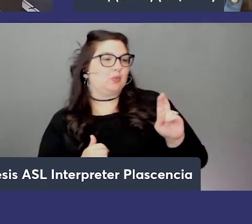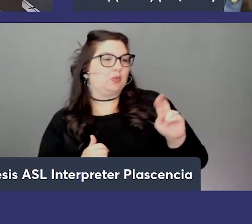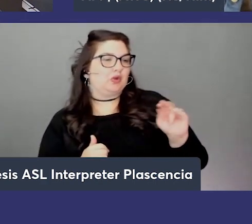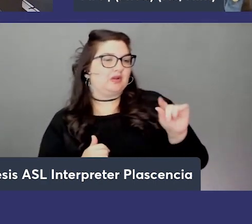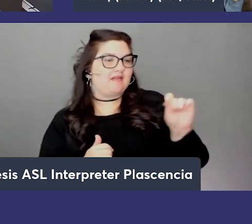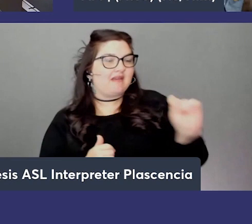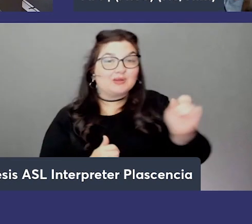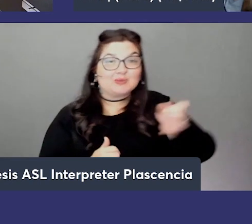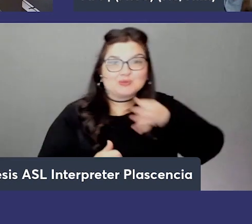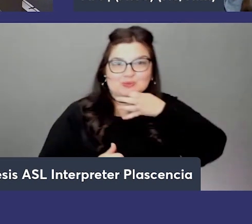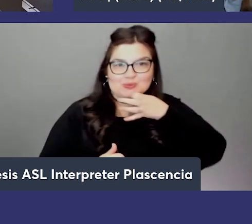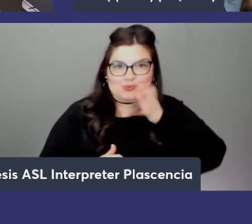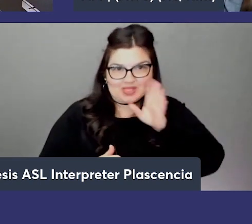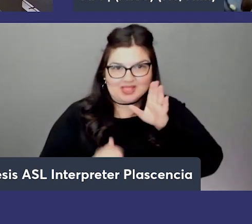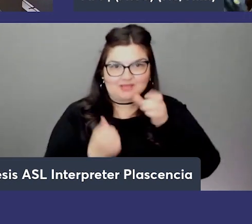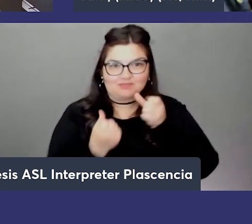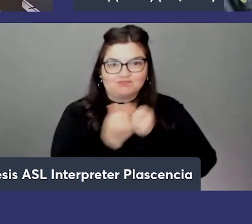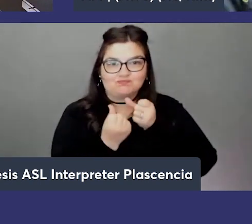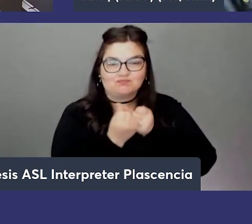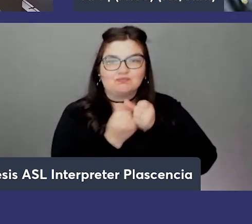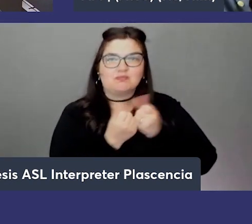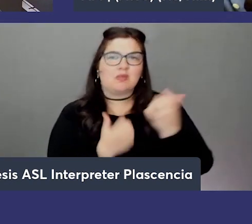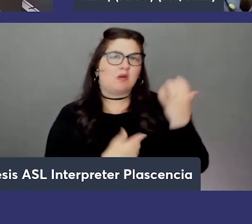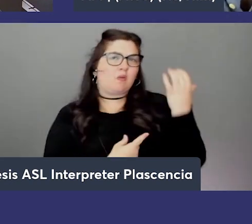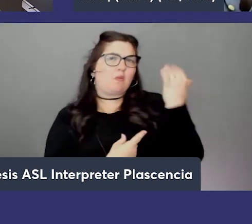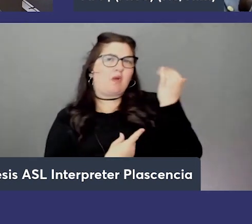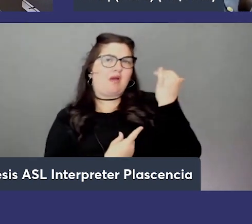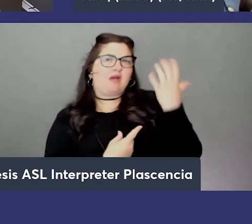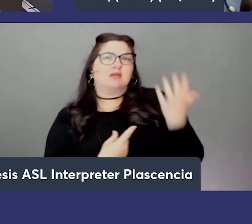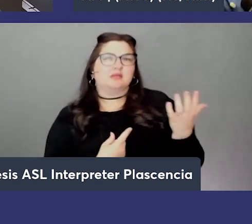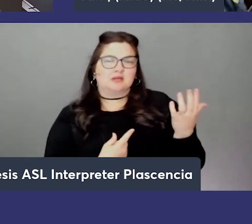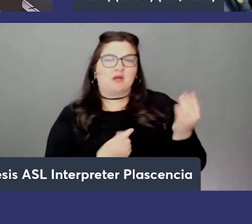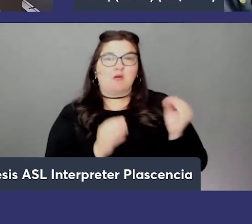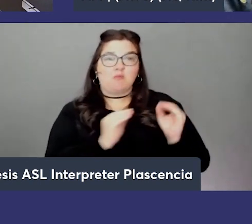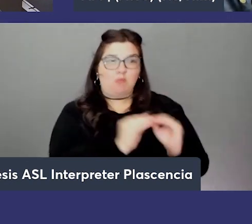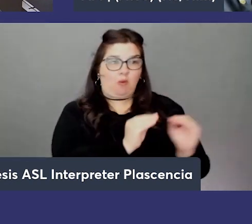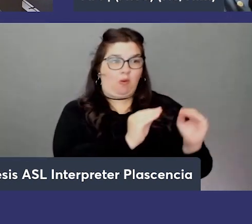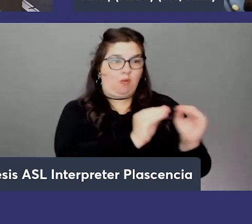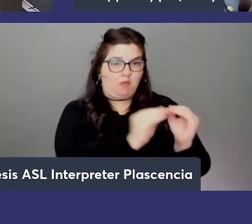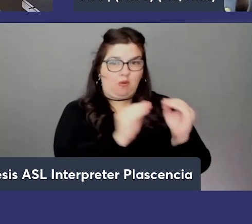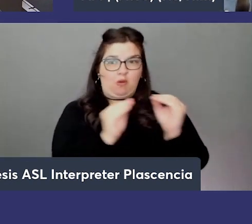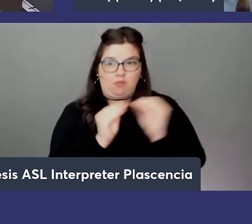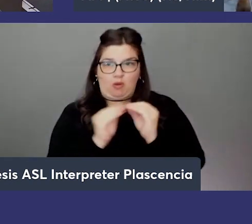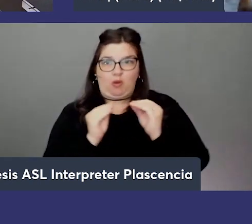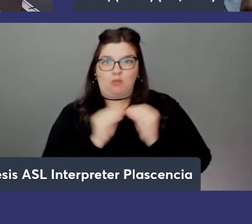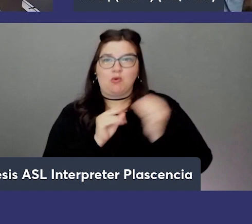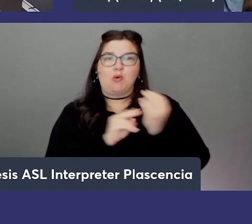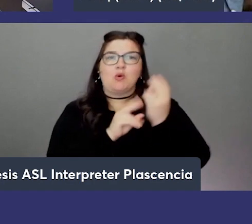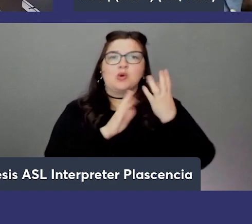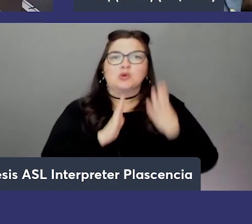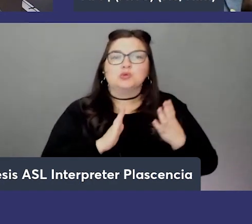And the reason is that, more and more of our users, have like a mixed environment.